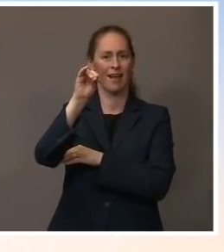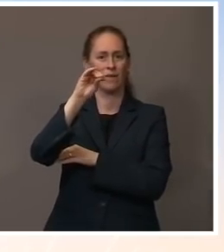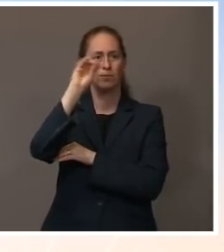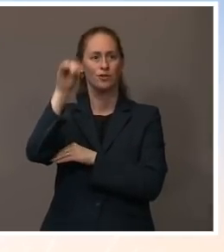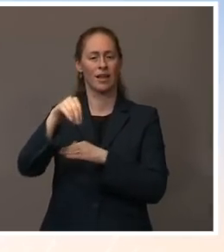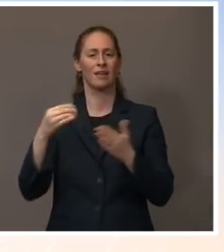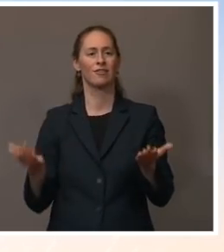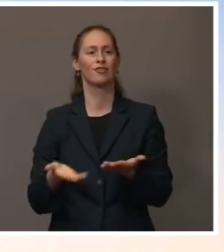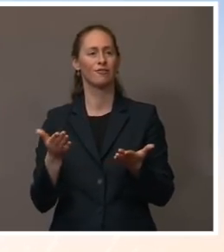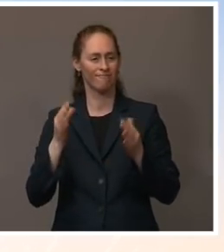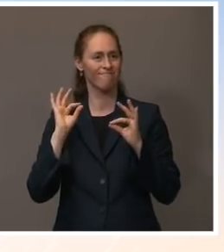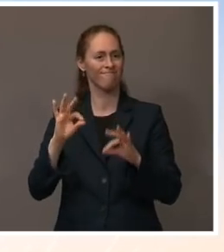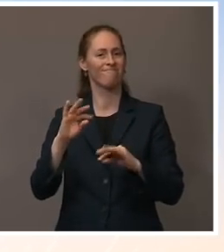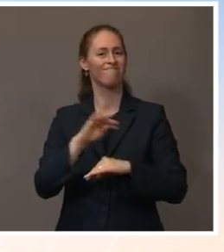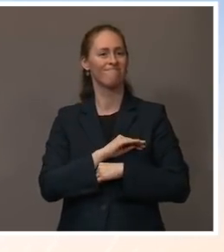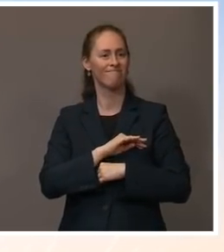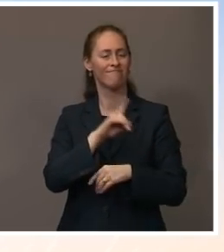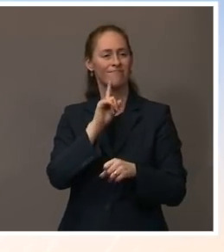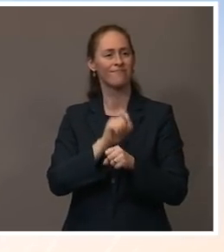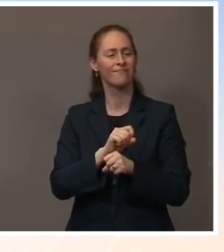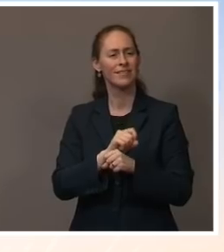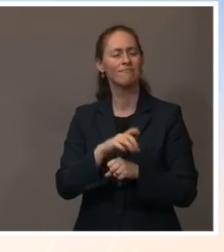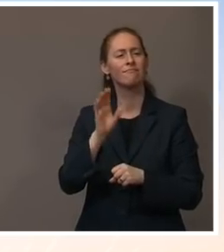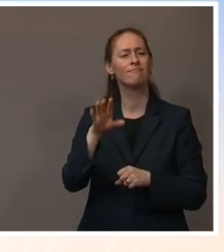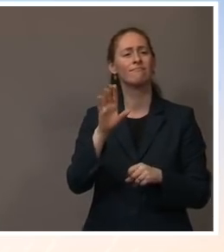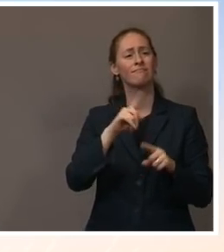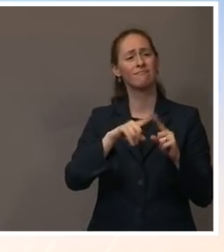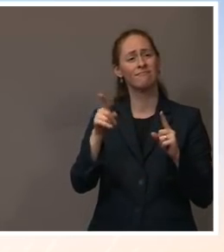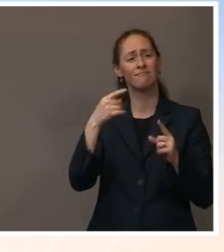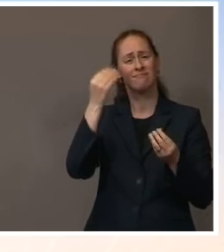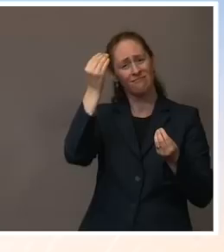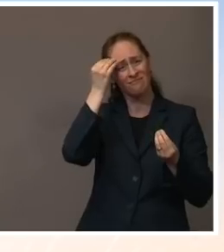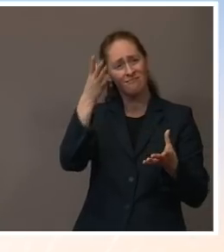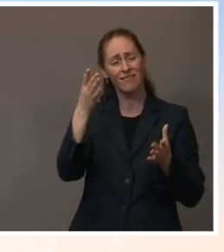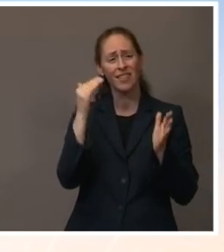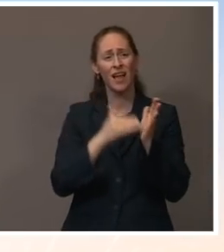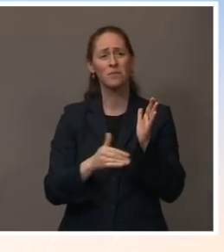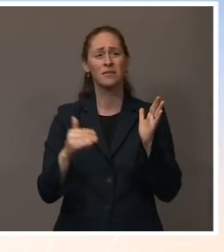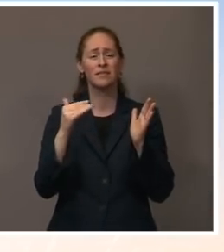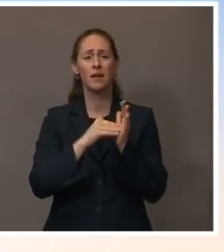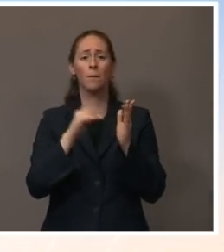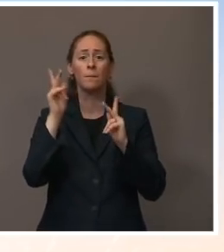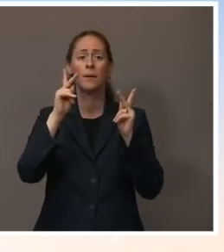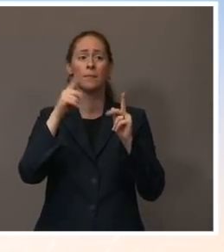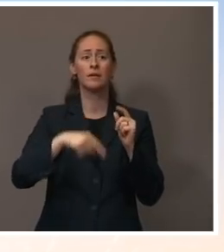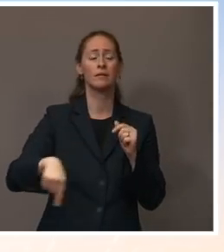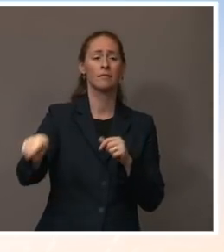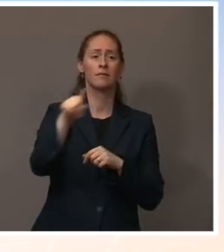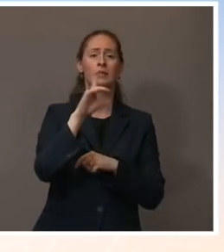It's okay to have 1,000 people in Washington, D.C., at an event because Washington, D.C., has surpassed the 70 percent, but somewhere